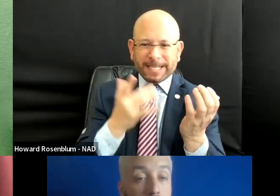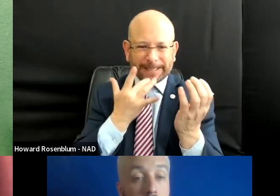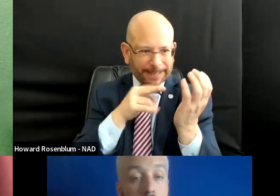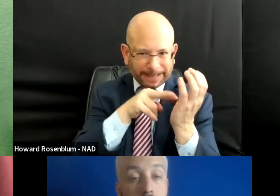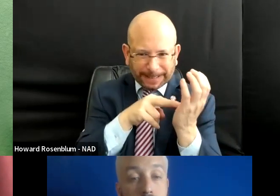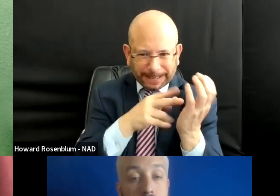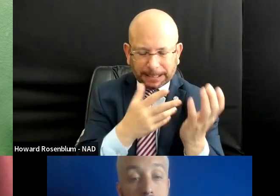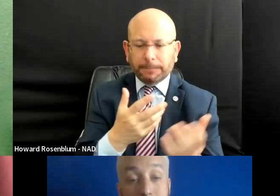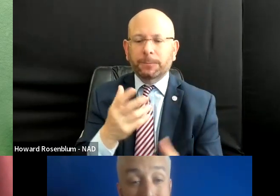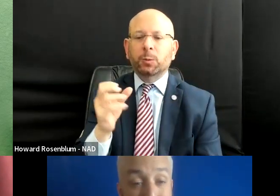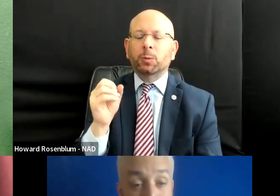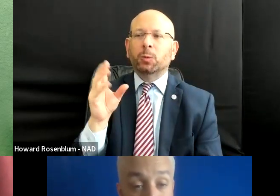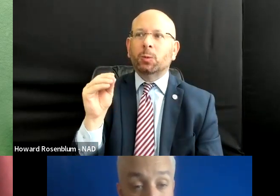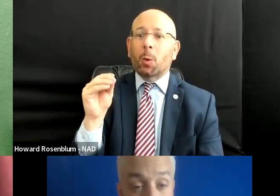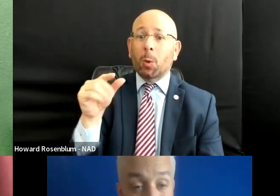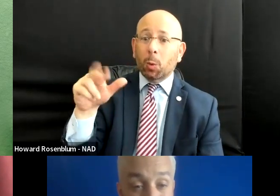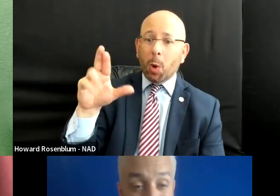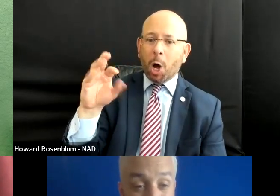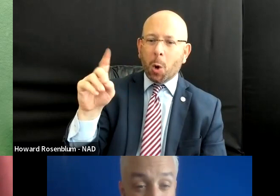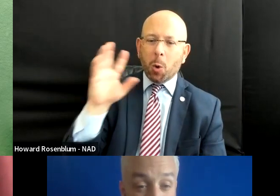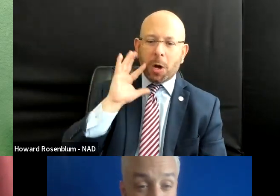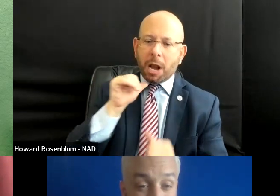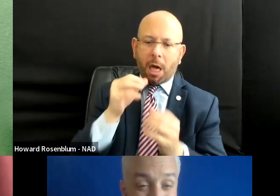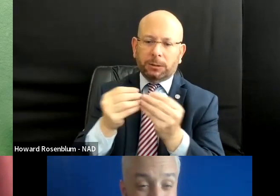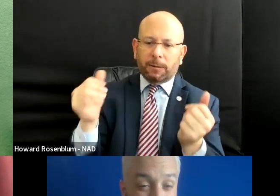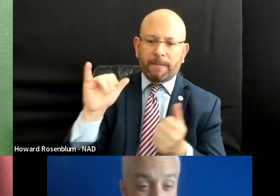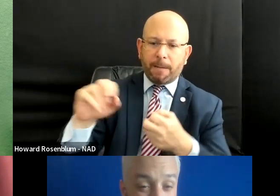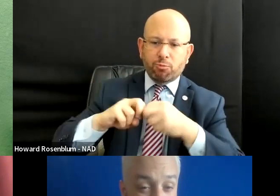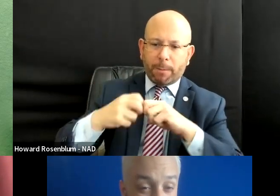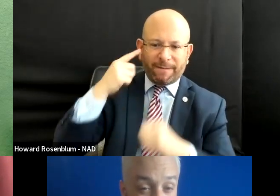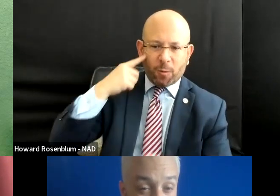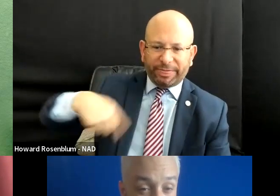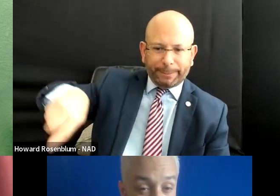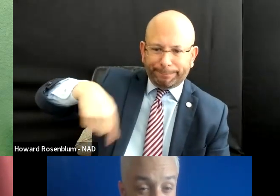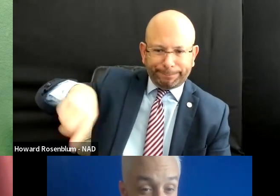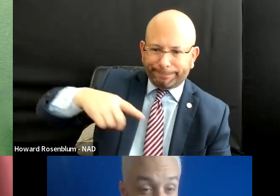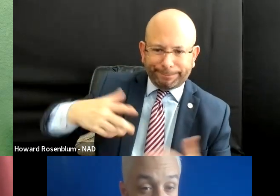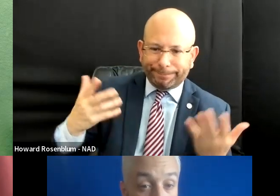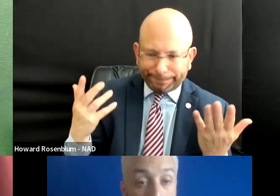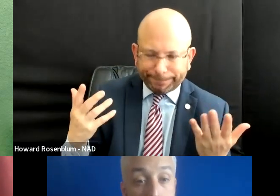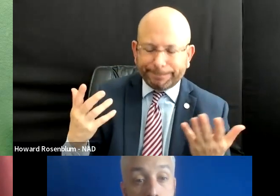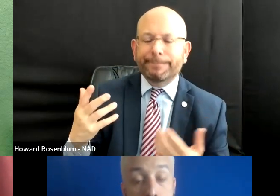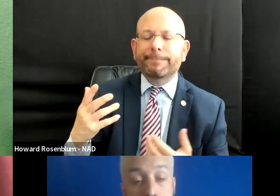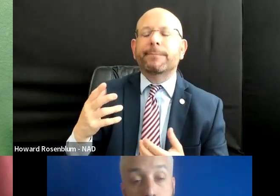with that is that some people don't have reliable Internet connect